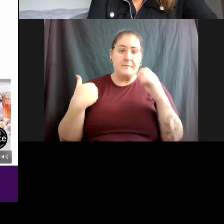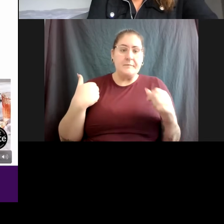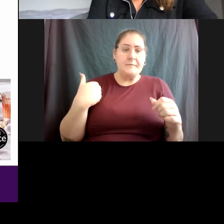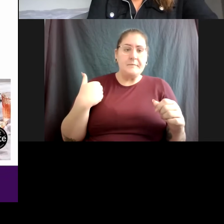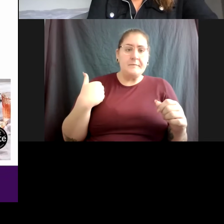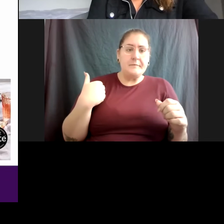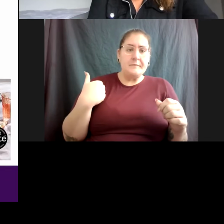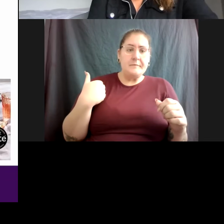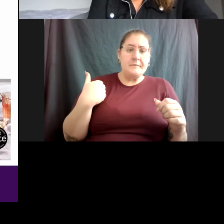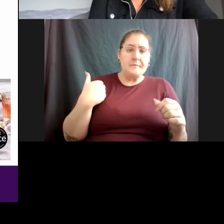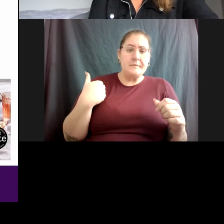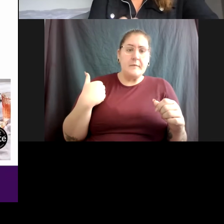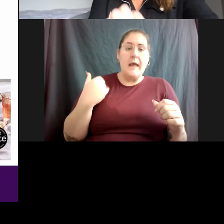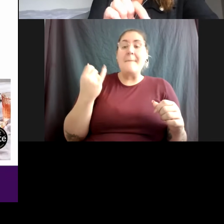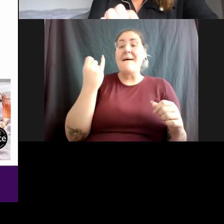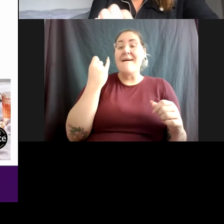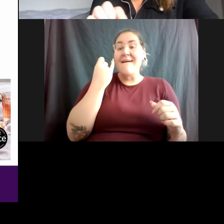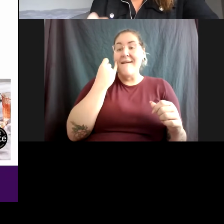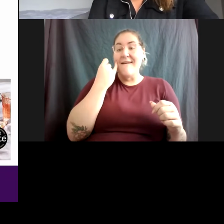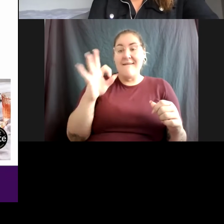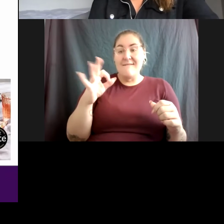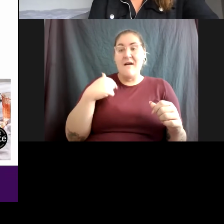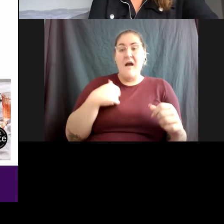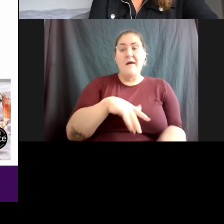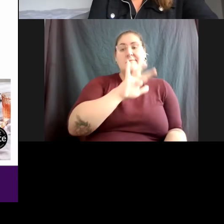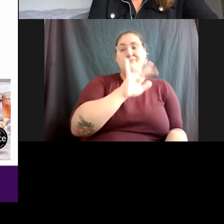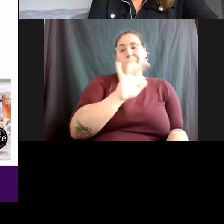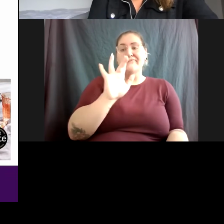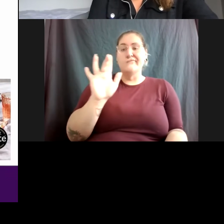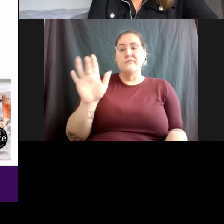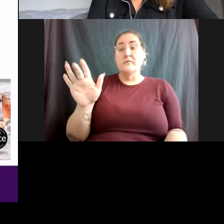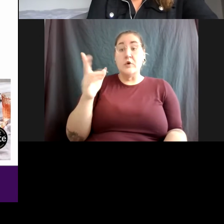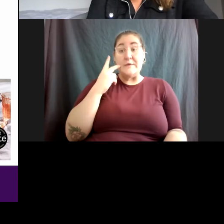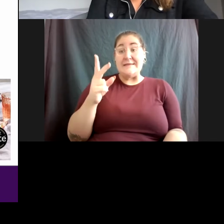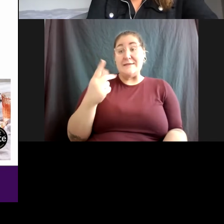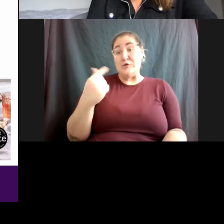I start tabbing through the page, I get to the green focus outline. But, when I start